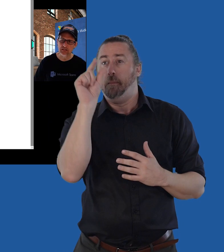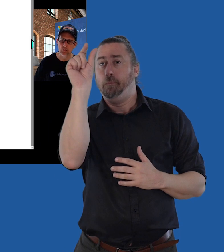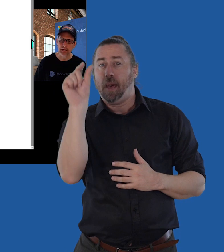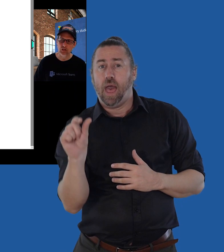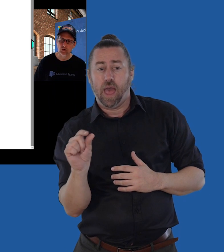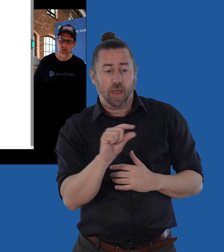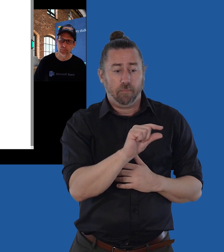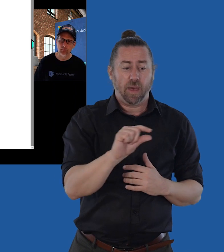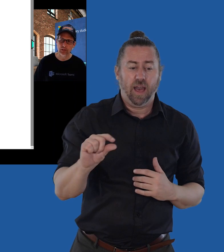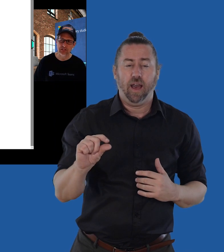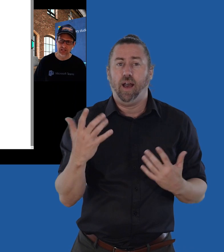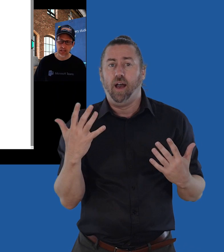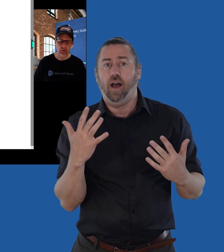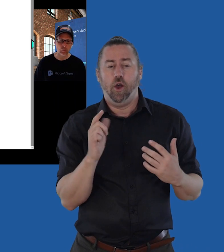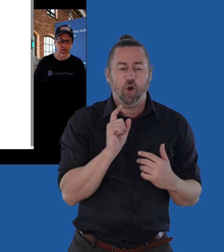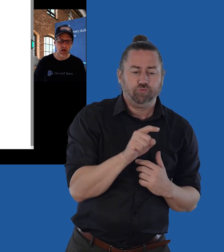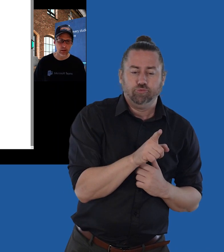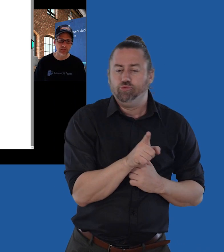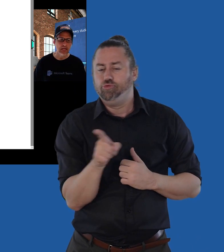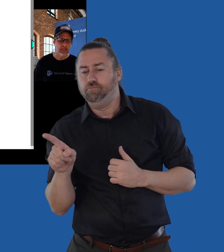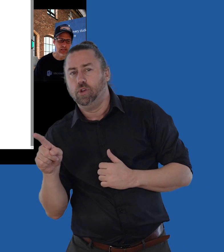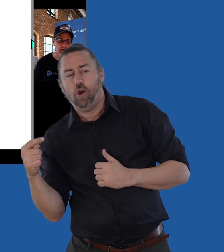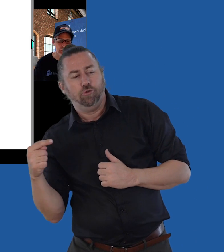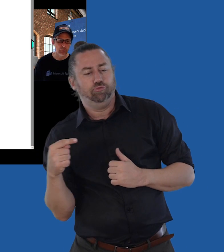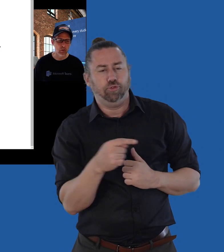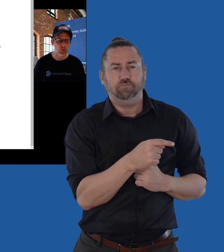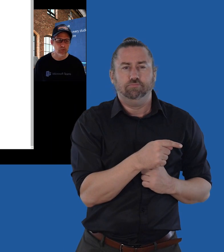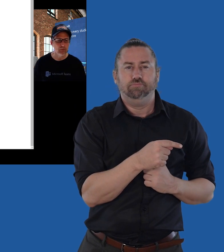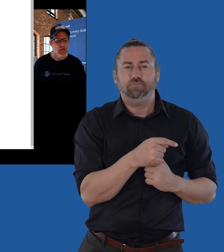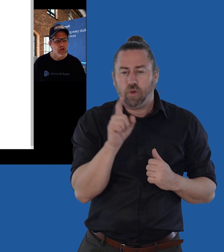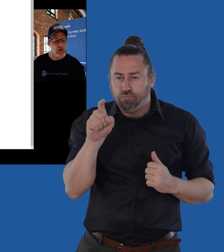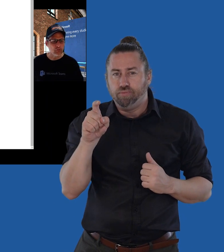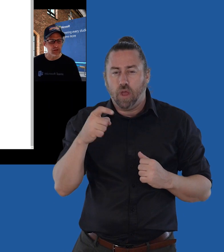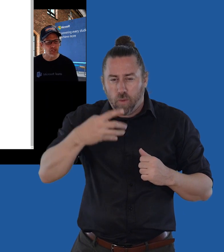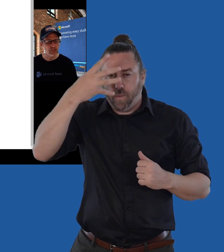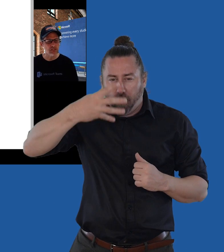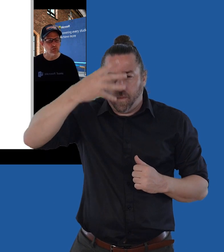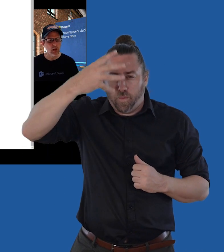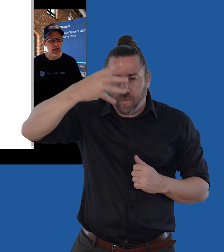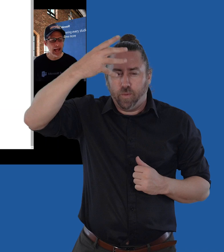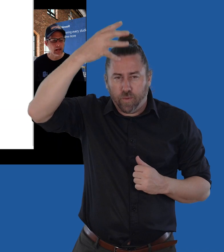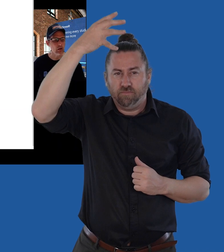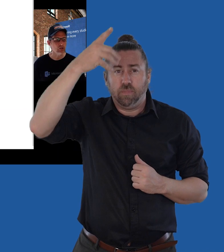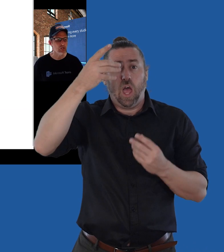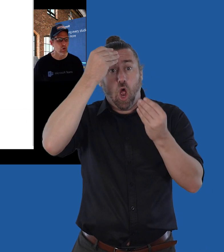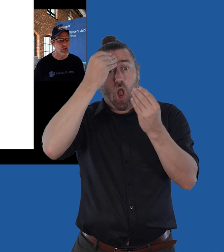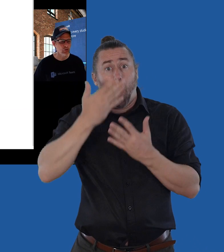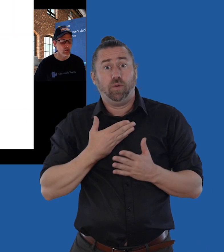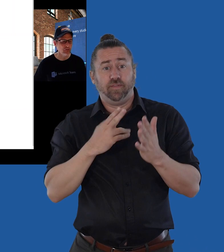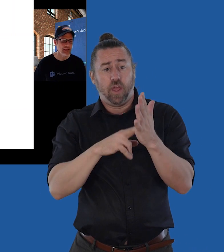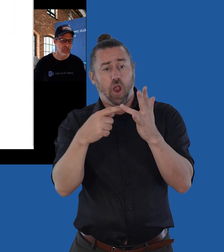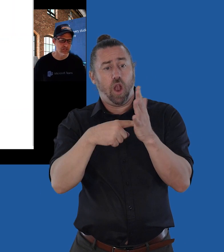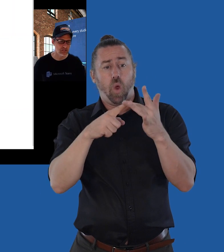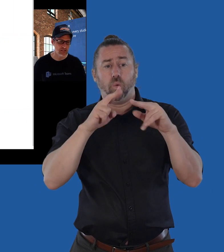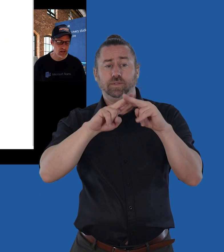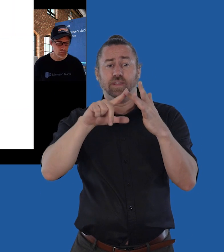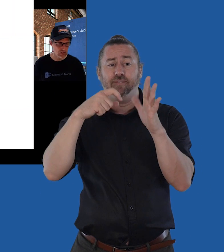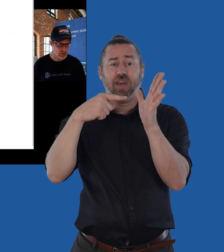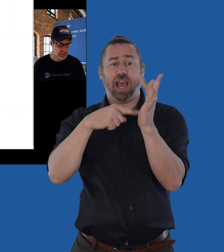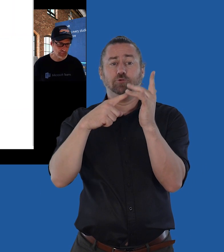so making sure that people can see them at all times can be important, notifications as well. How long do you want your notifications to stay on the screen?